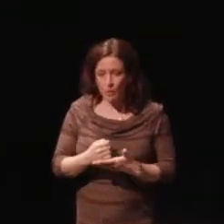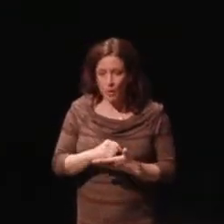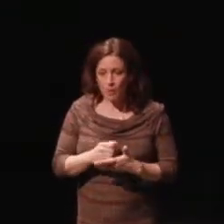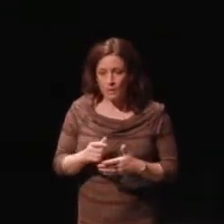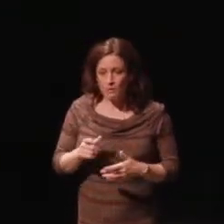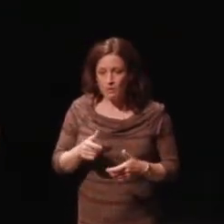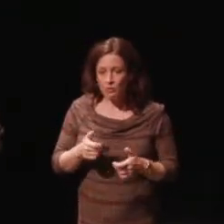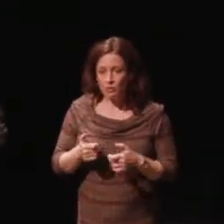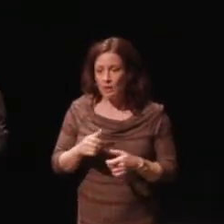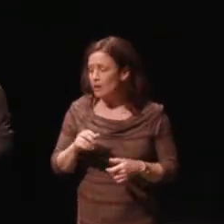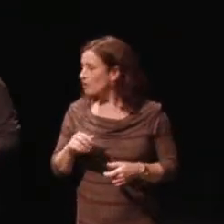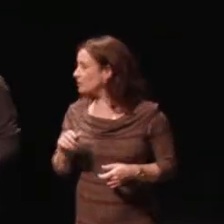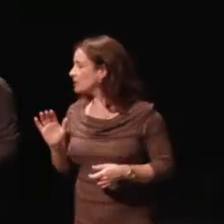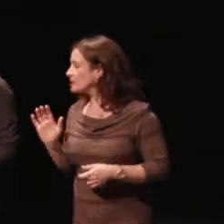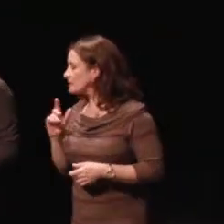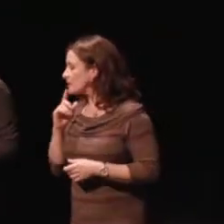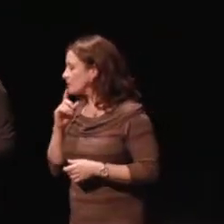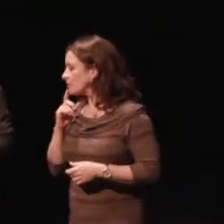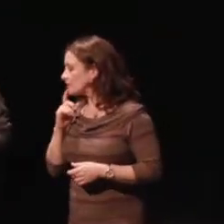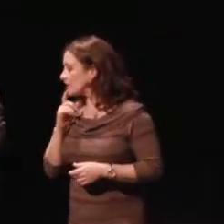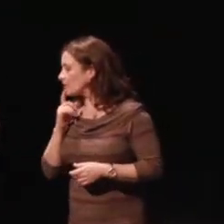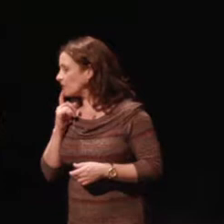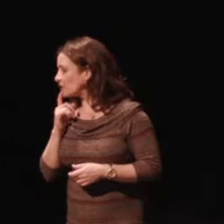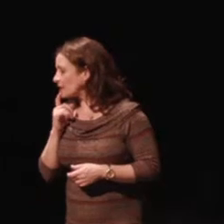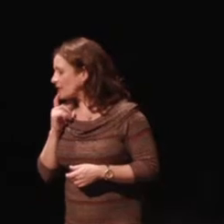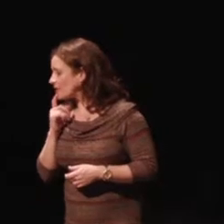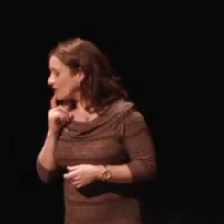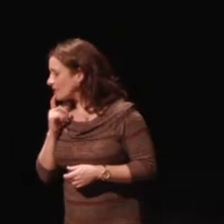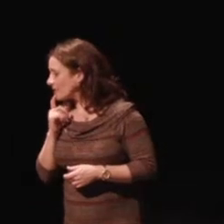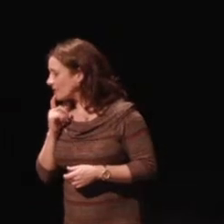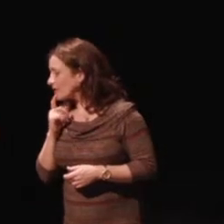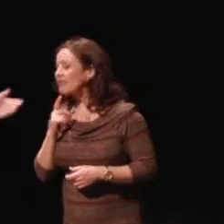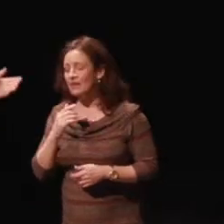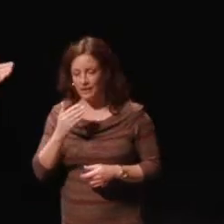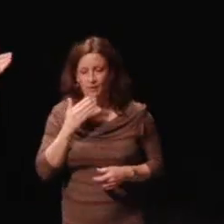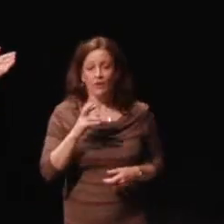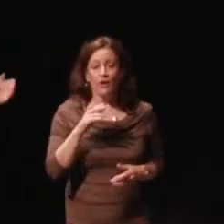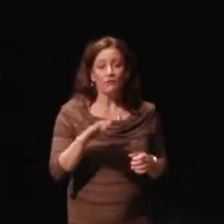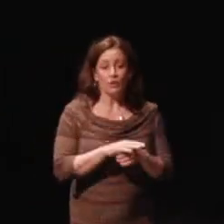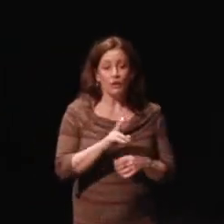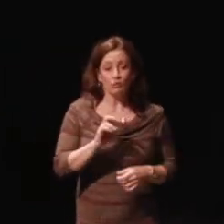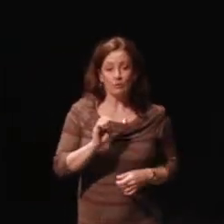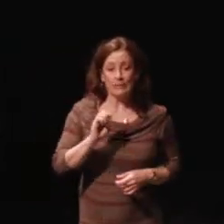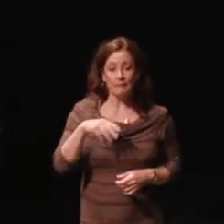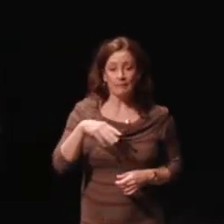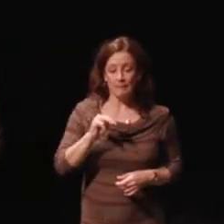we included fully re-mappable directions.